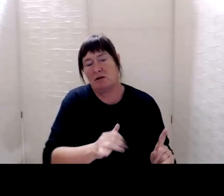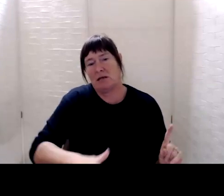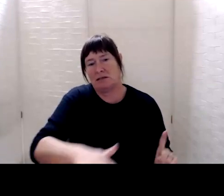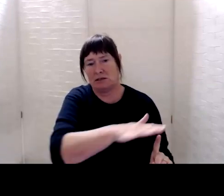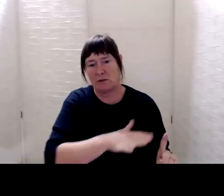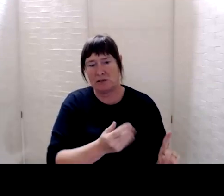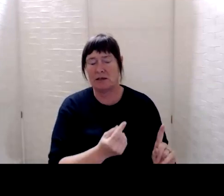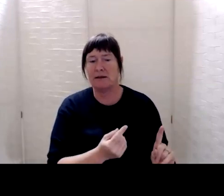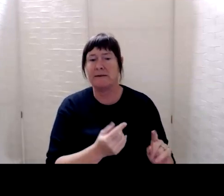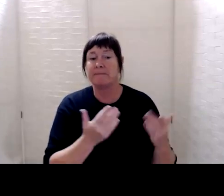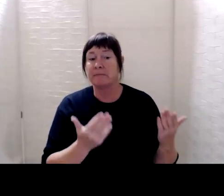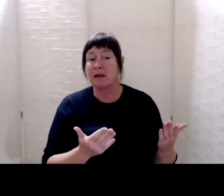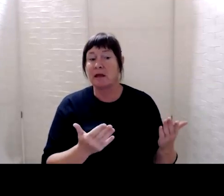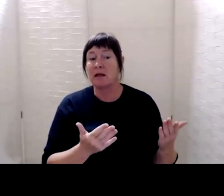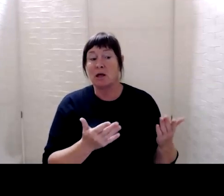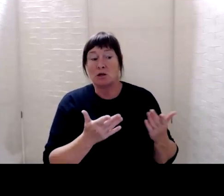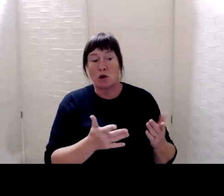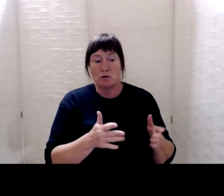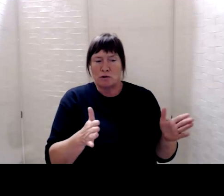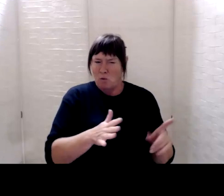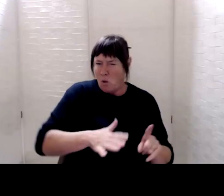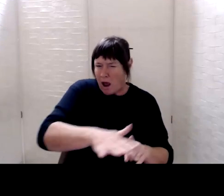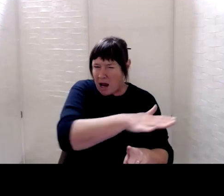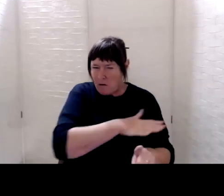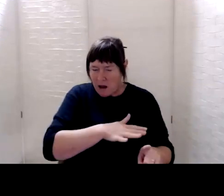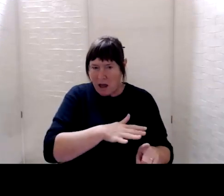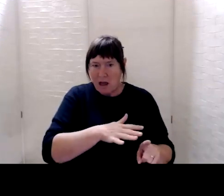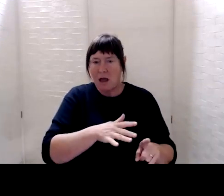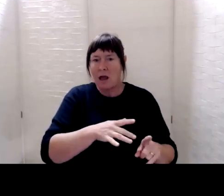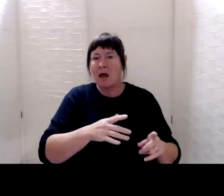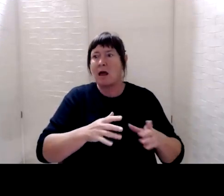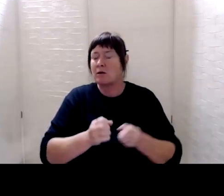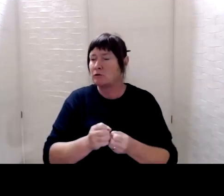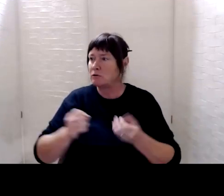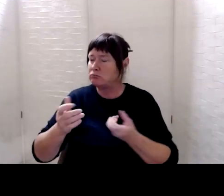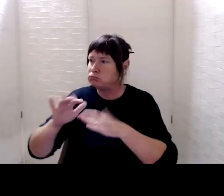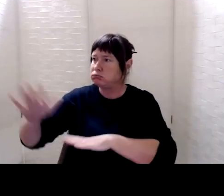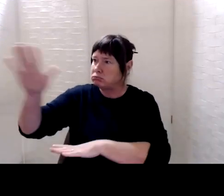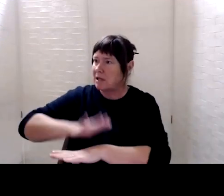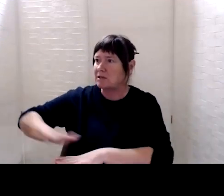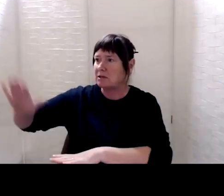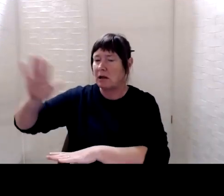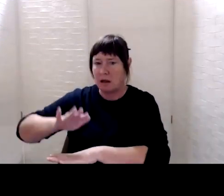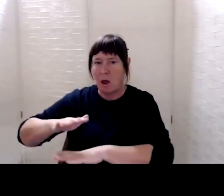So in moving from that smaller scale to the national scale that we have now, we’ve